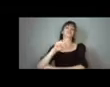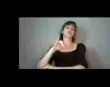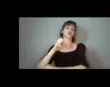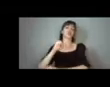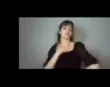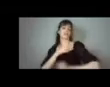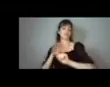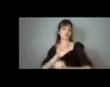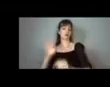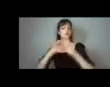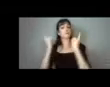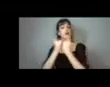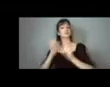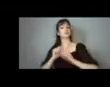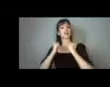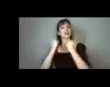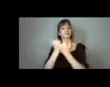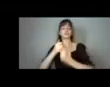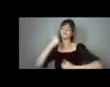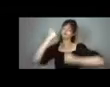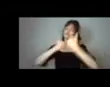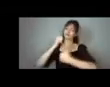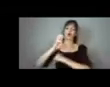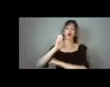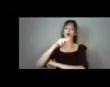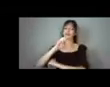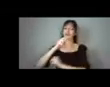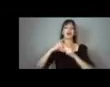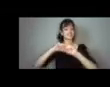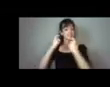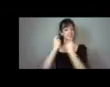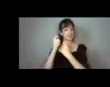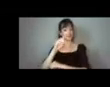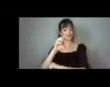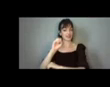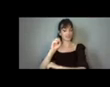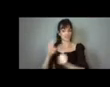Áine and her team in the DSS and others on the group for the work that has already taken place.